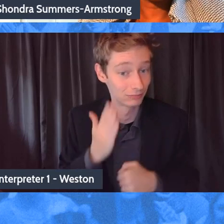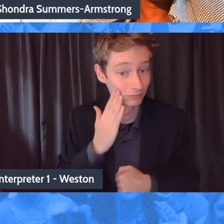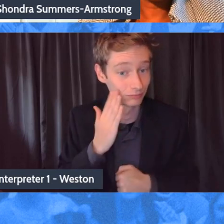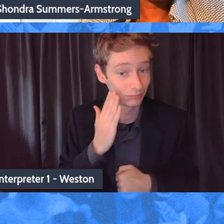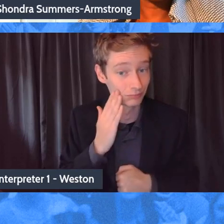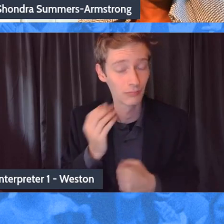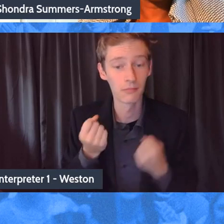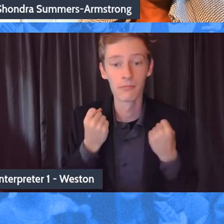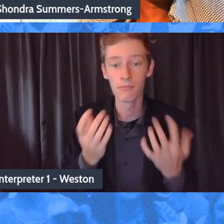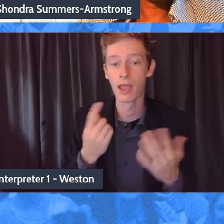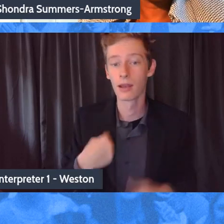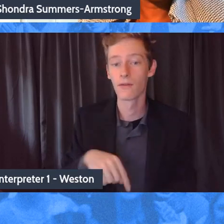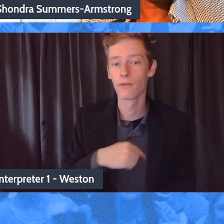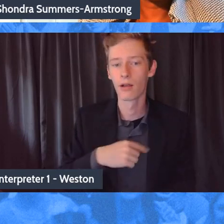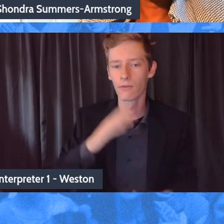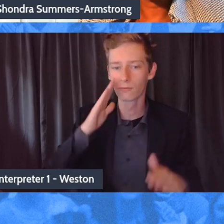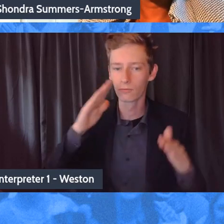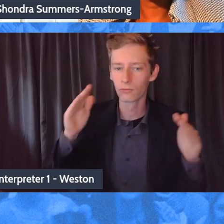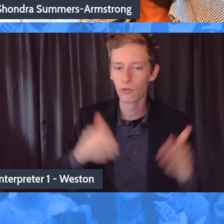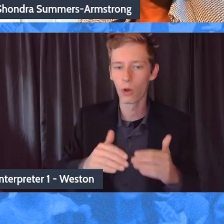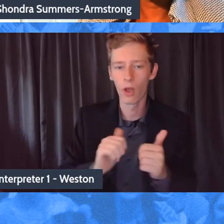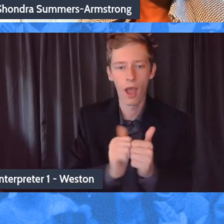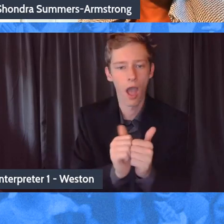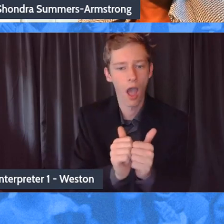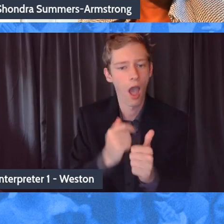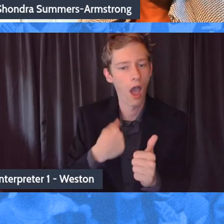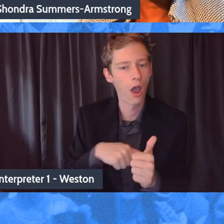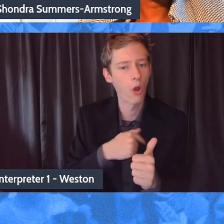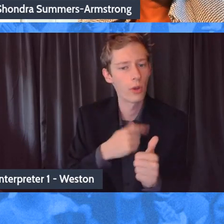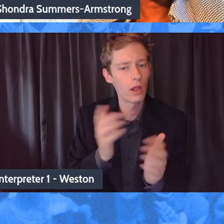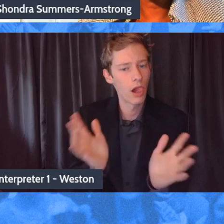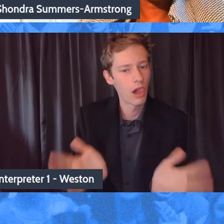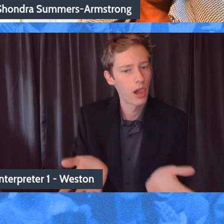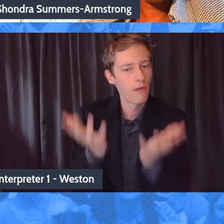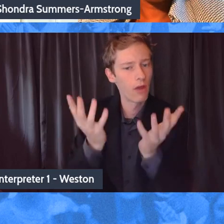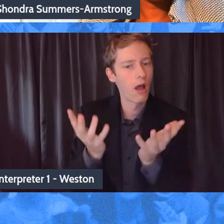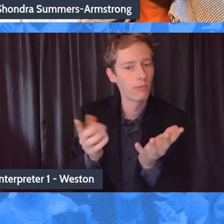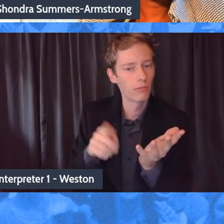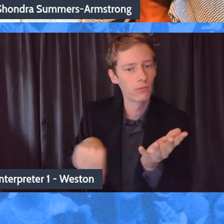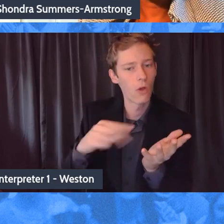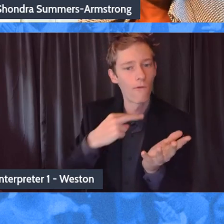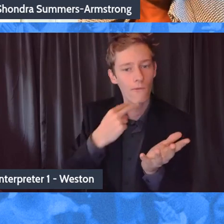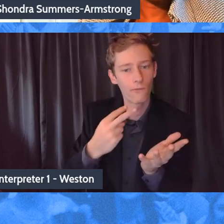are really focused on how do we really lift up the voices of people who tend to be forgotten.